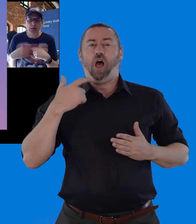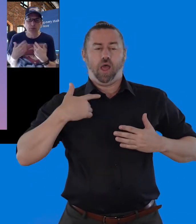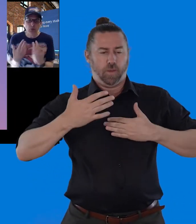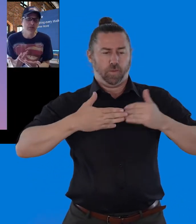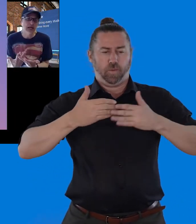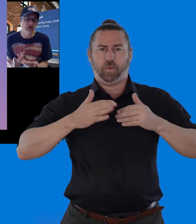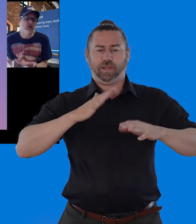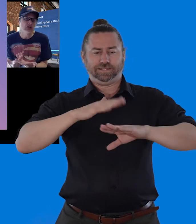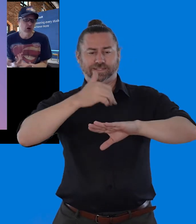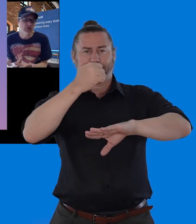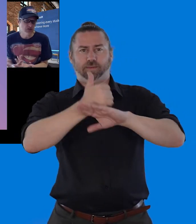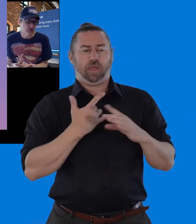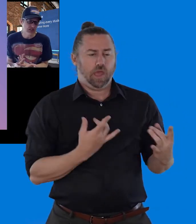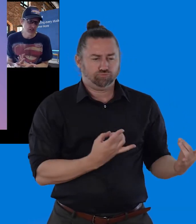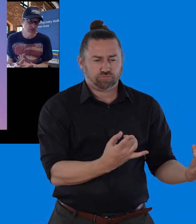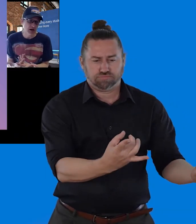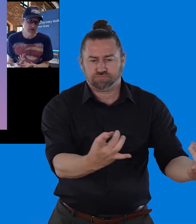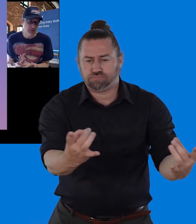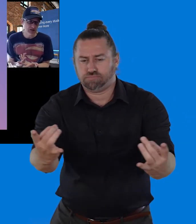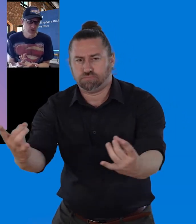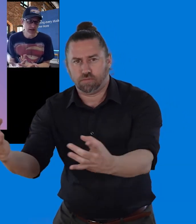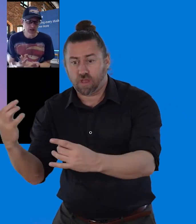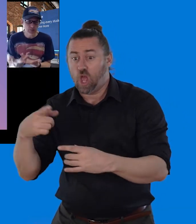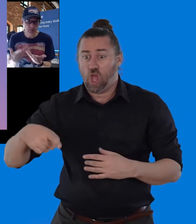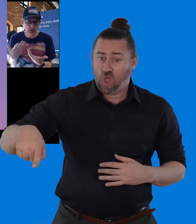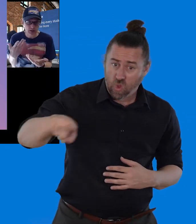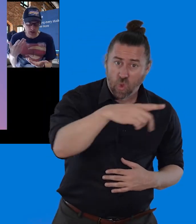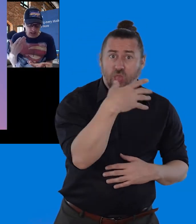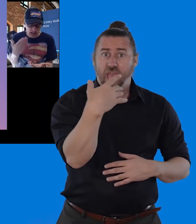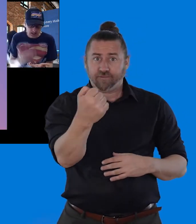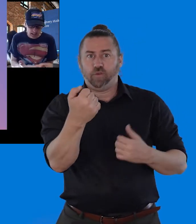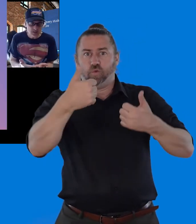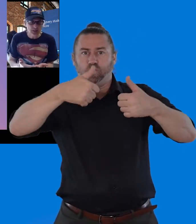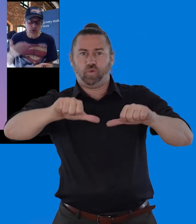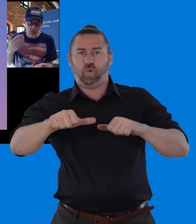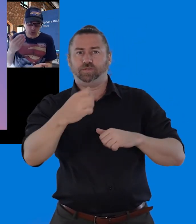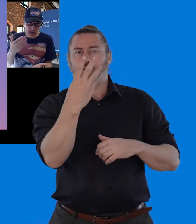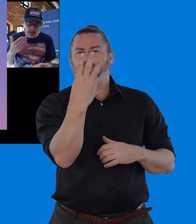by putting them into the Office 365 space. Alright, so by putting the assessments or putting